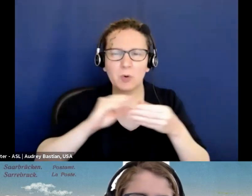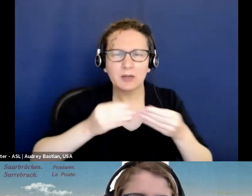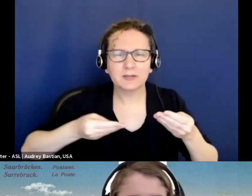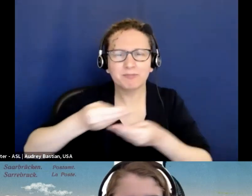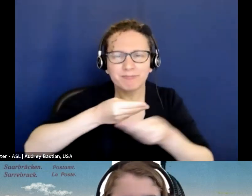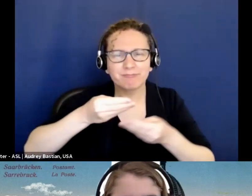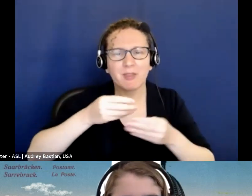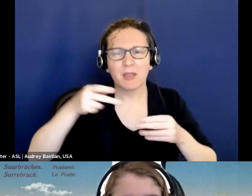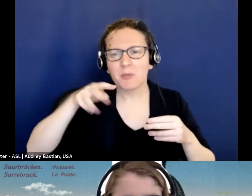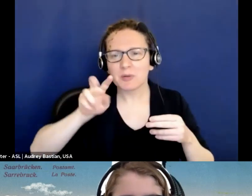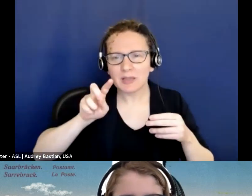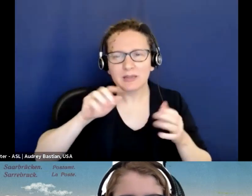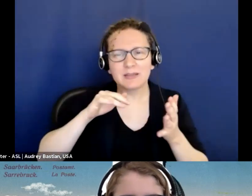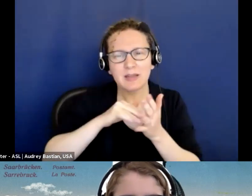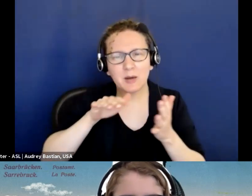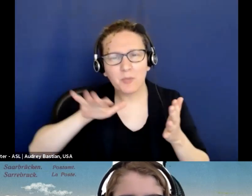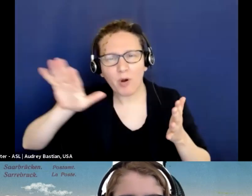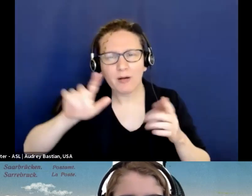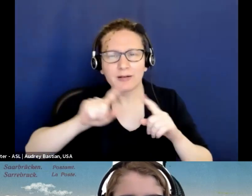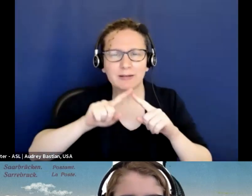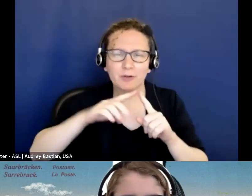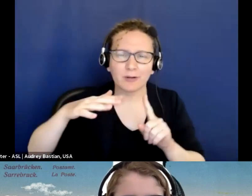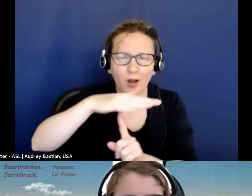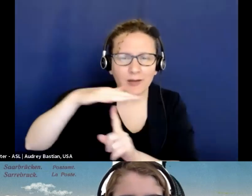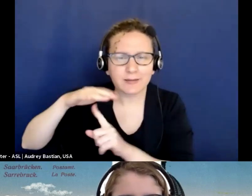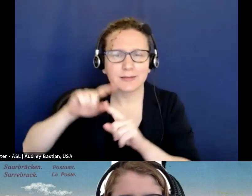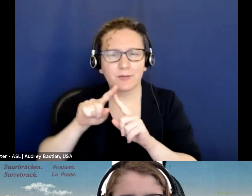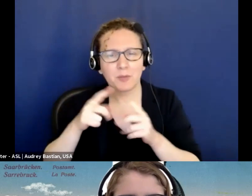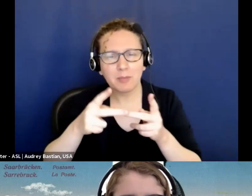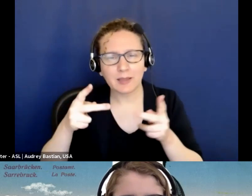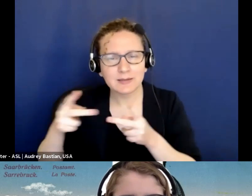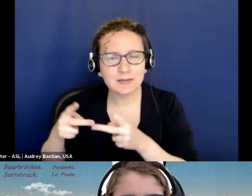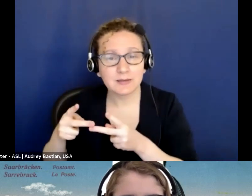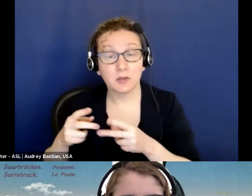abroad in different contexts, in different places. And the great thing about this, we usually don't